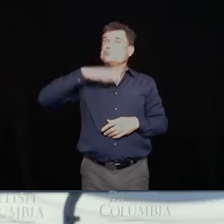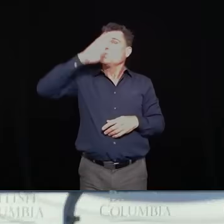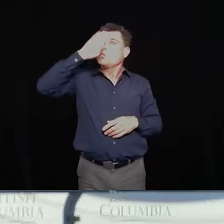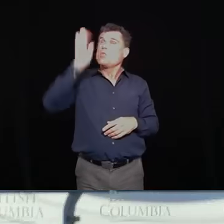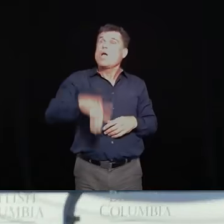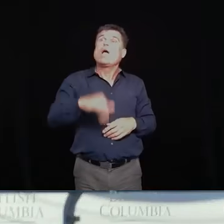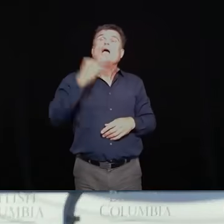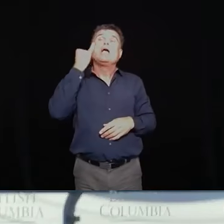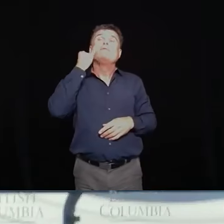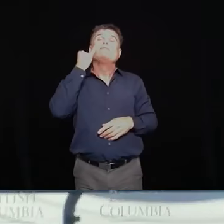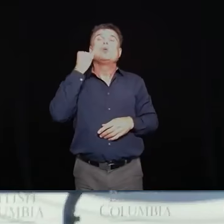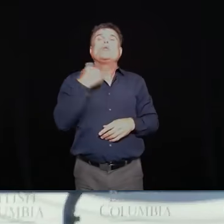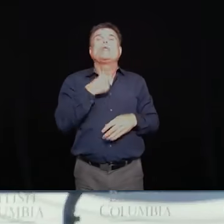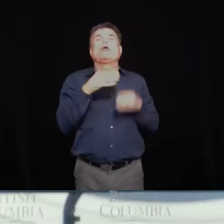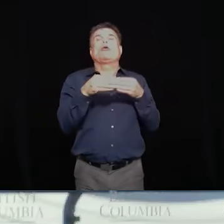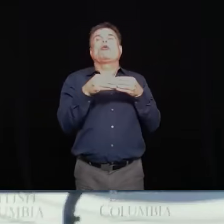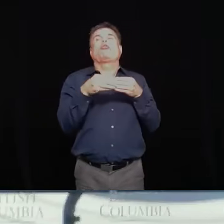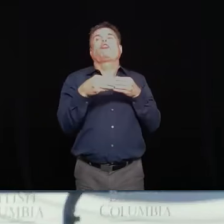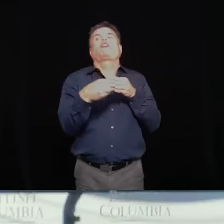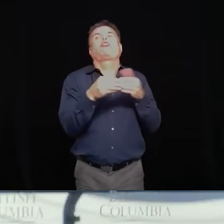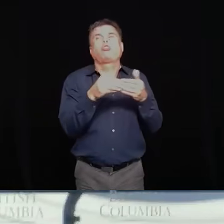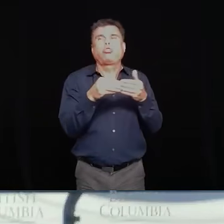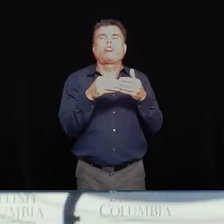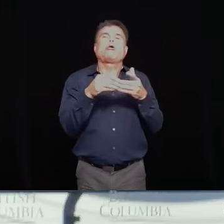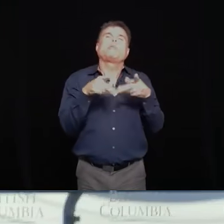But